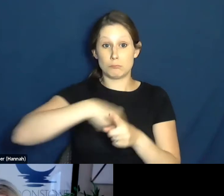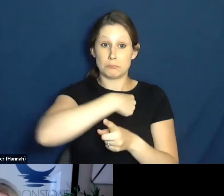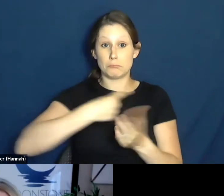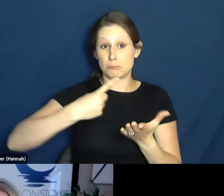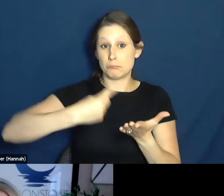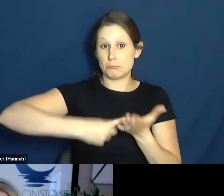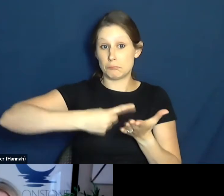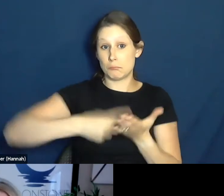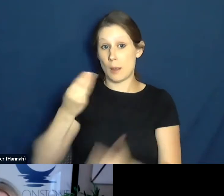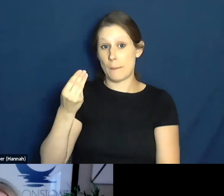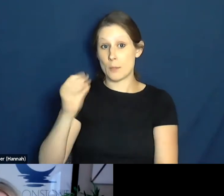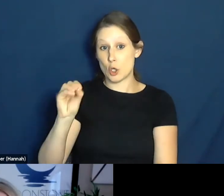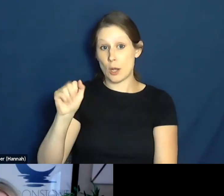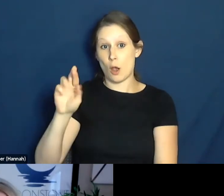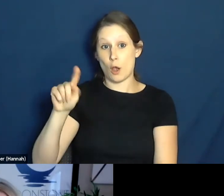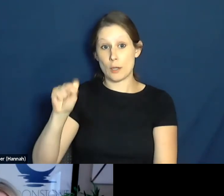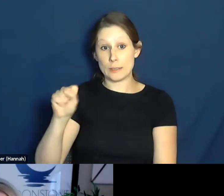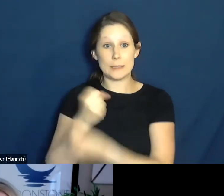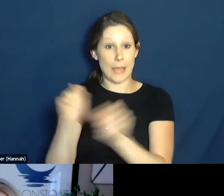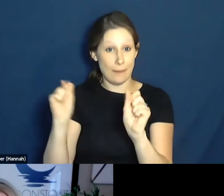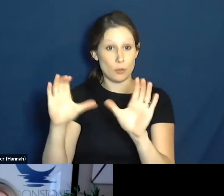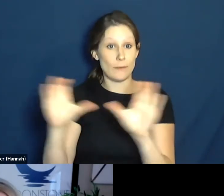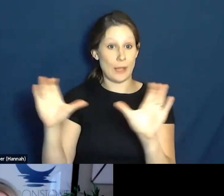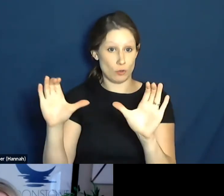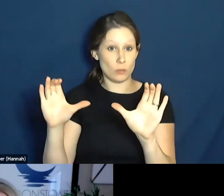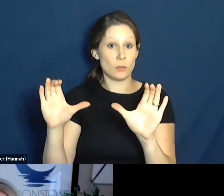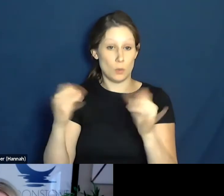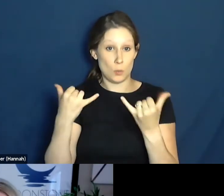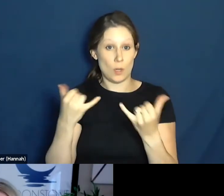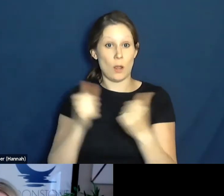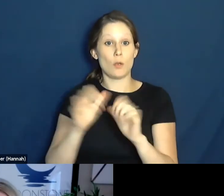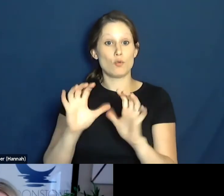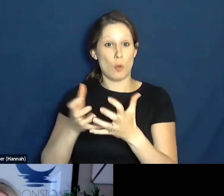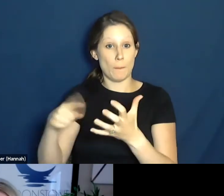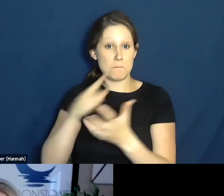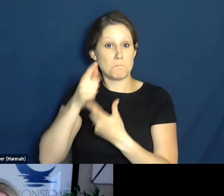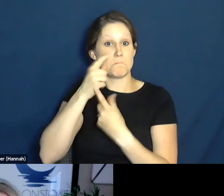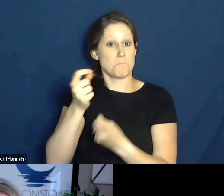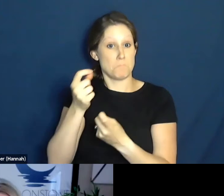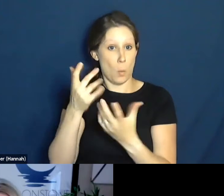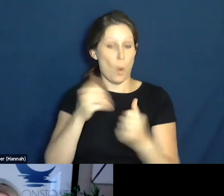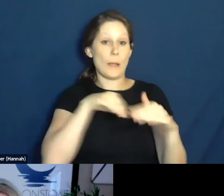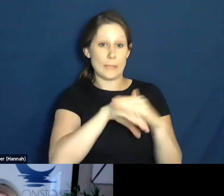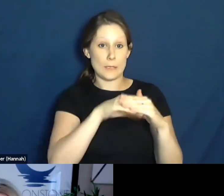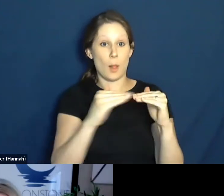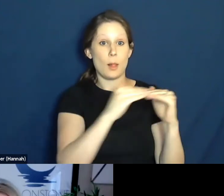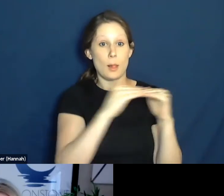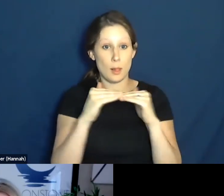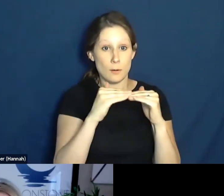most arts certification, with a group that's interested with accessibility. For many